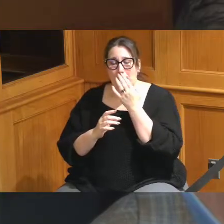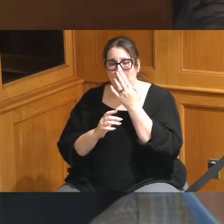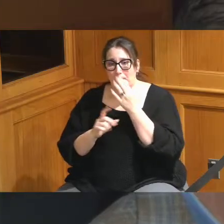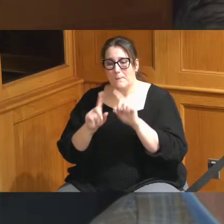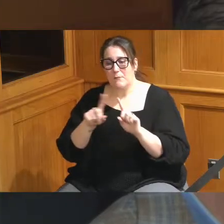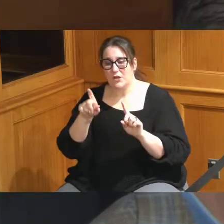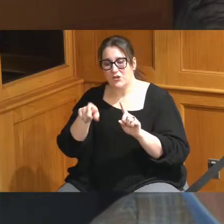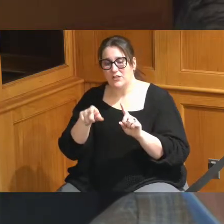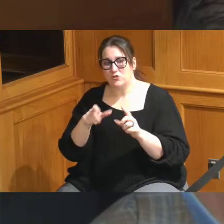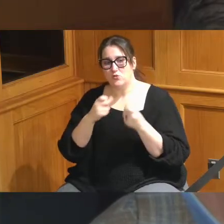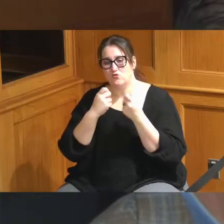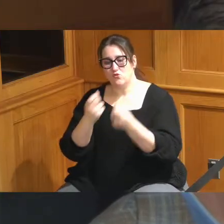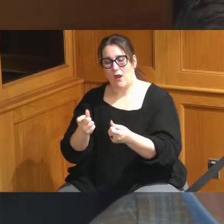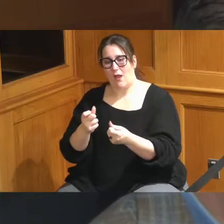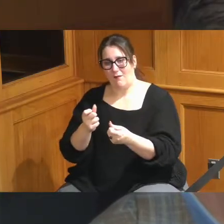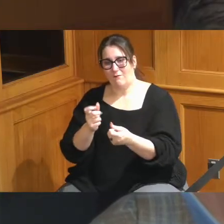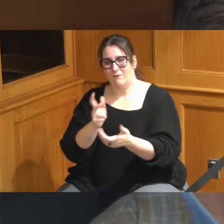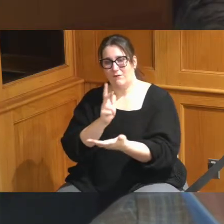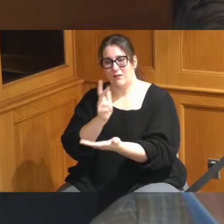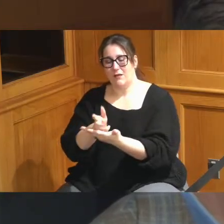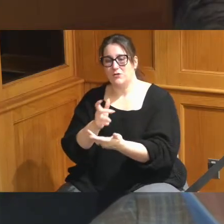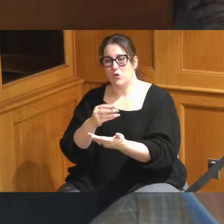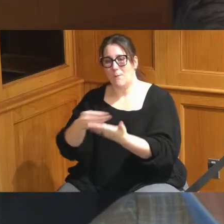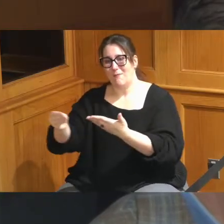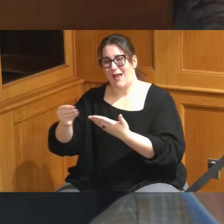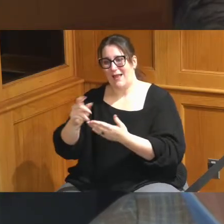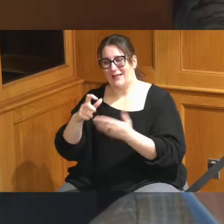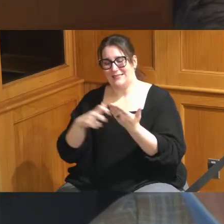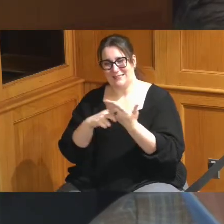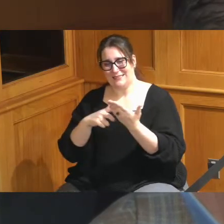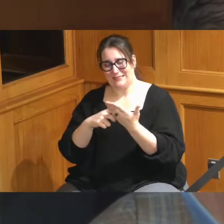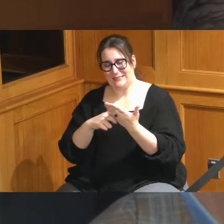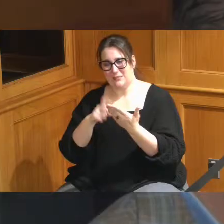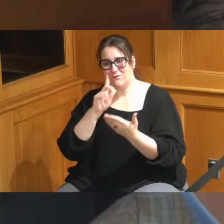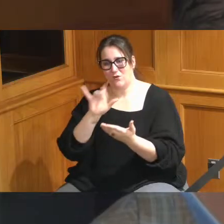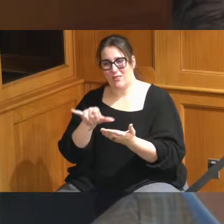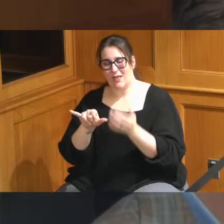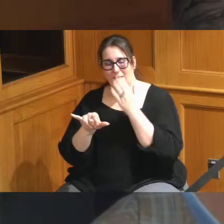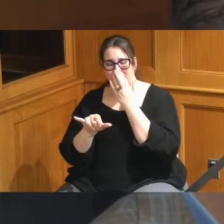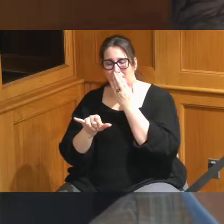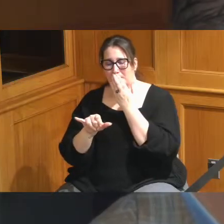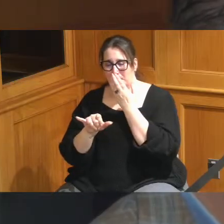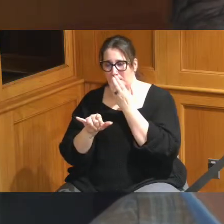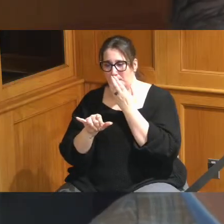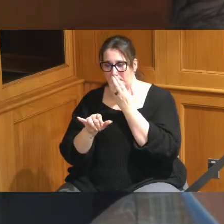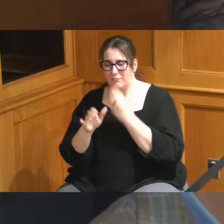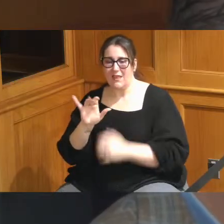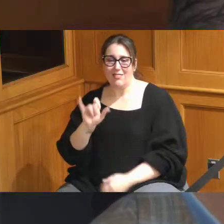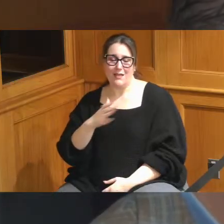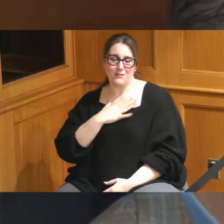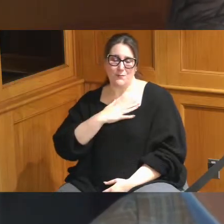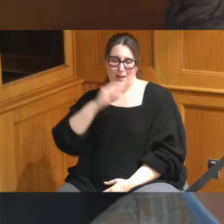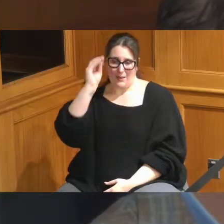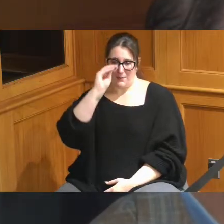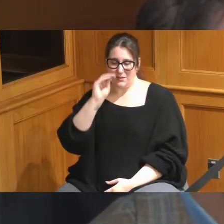so people can buy tickets. So, those are the things that I have. I would ask Mr. Aluotto to